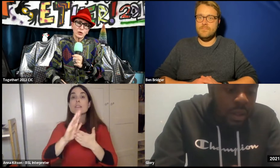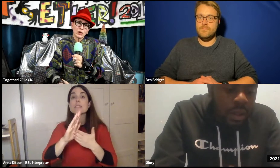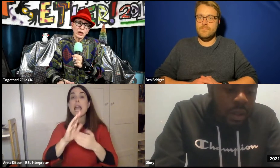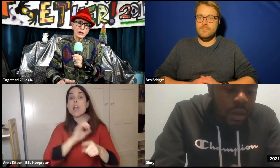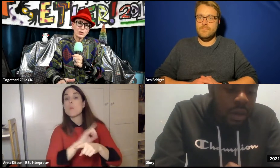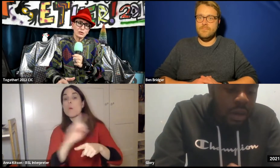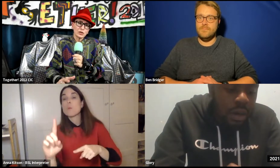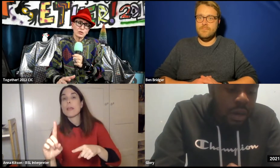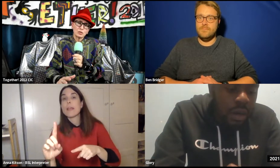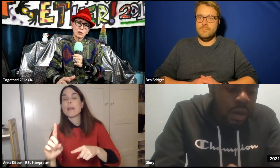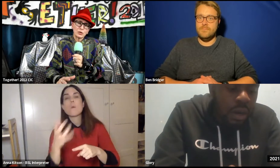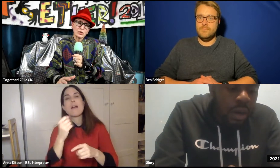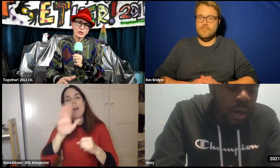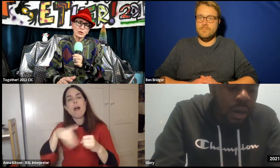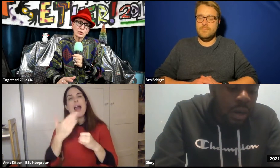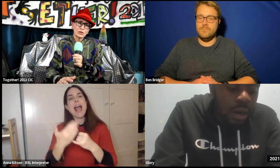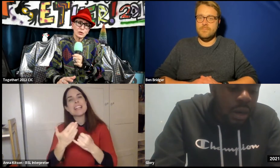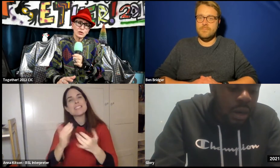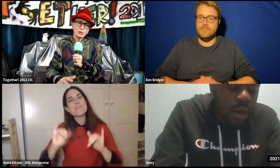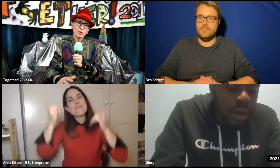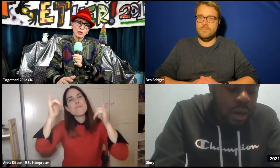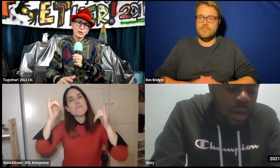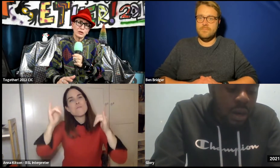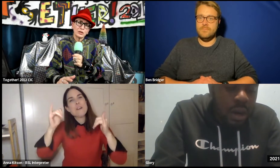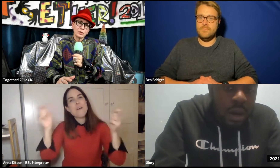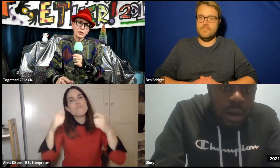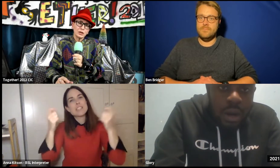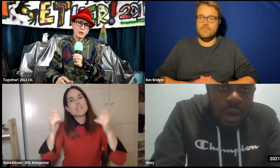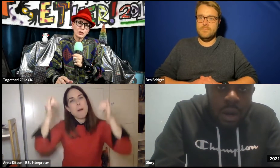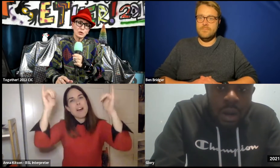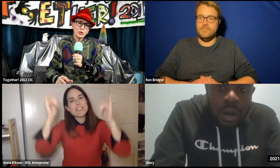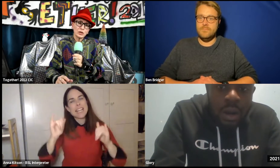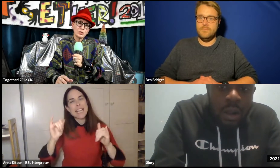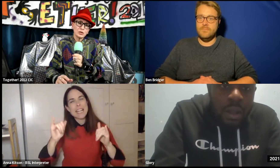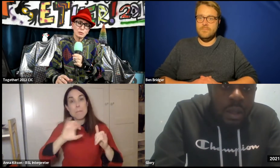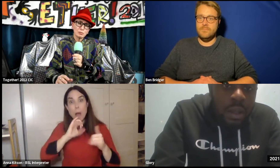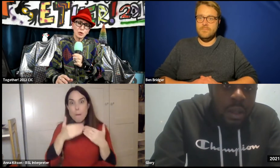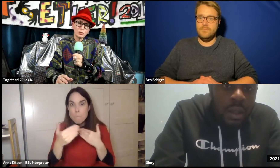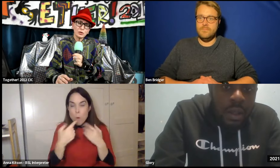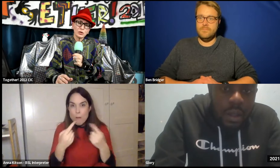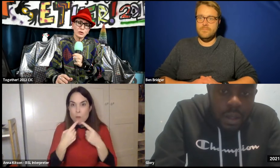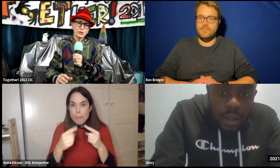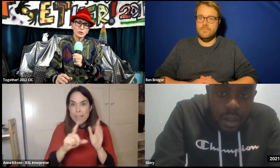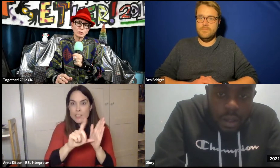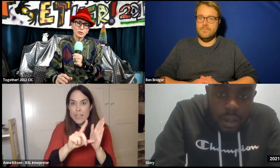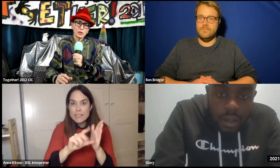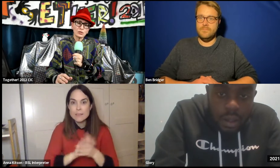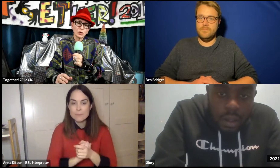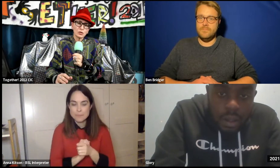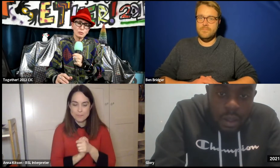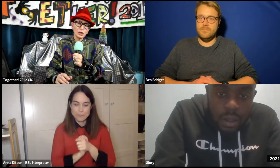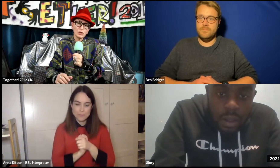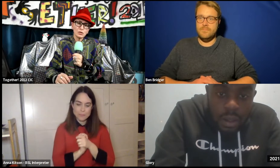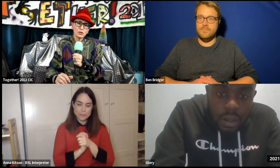have got our end of festival party and I'll tell you more about that in a minute. Glory, if you just pop yourself off mute.